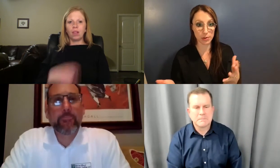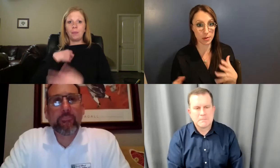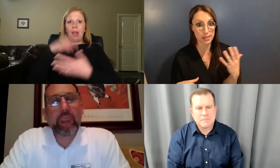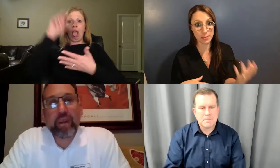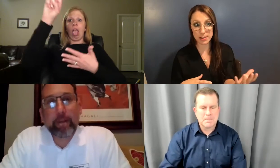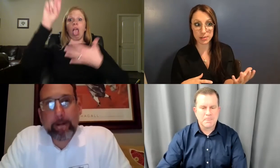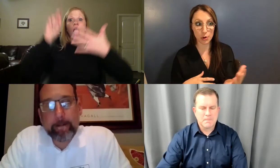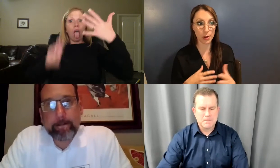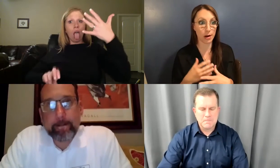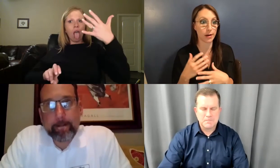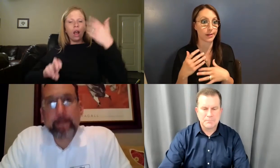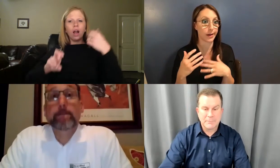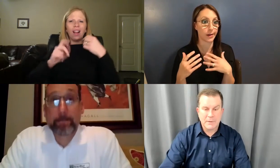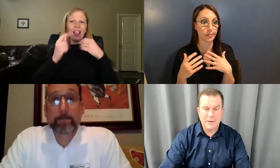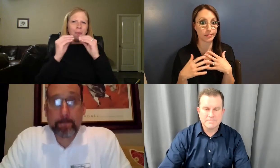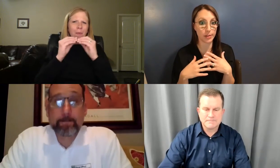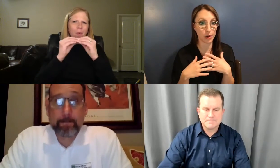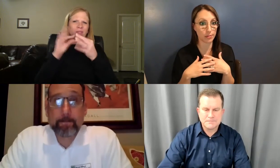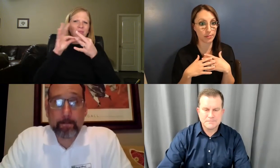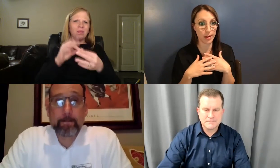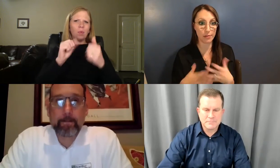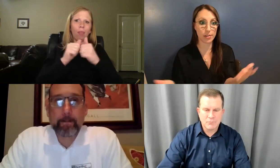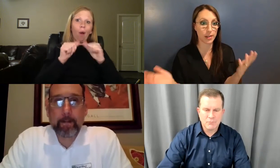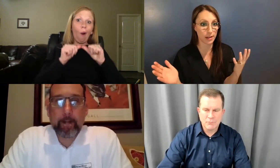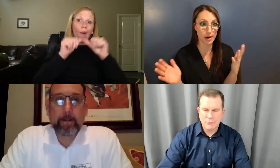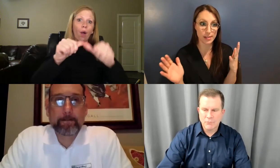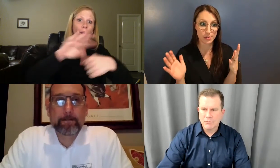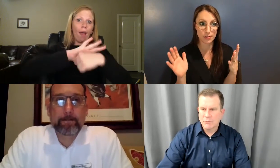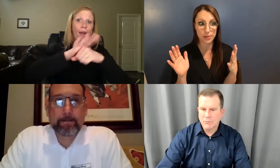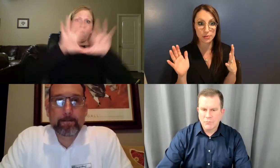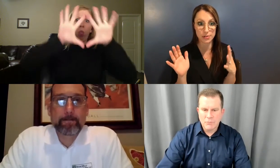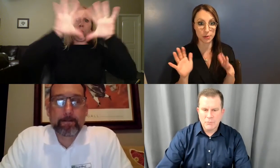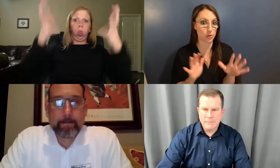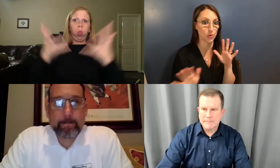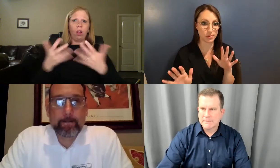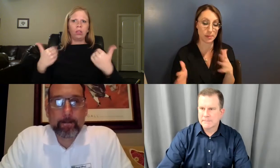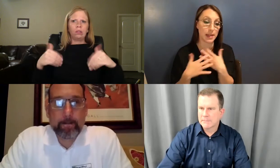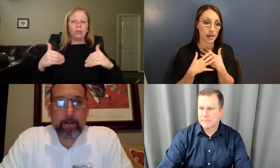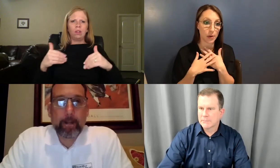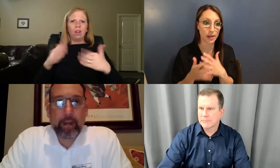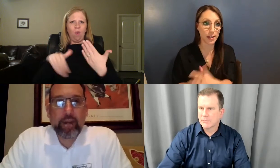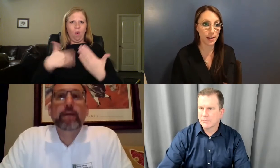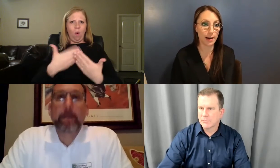with the pandemic still going on, everything kind of still feels virtual to me anyway.